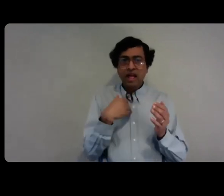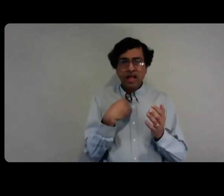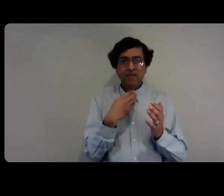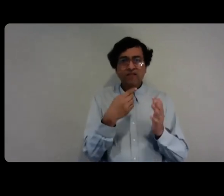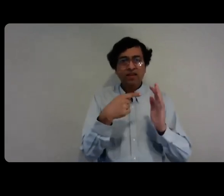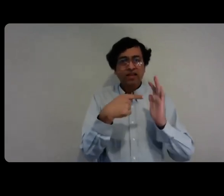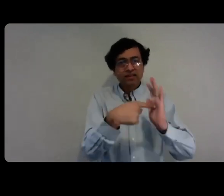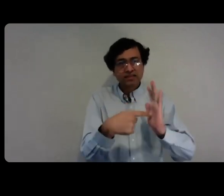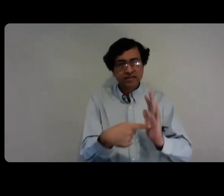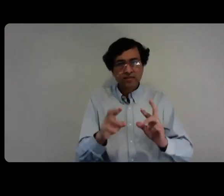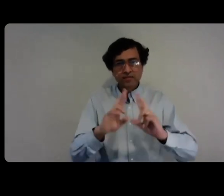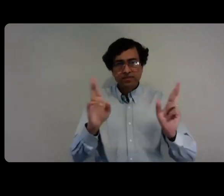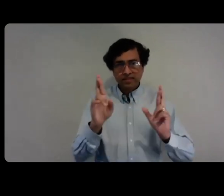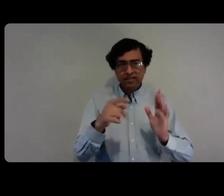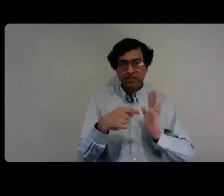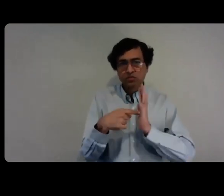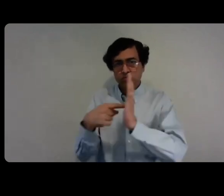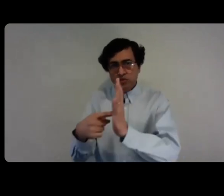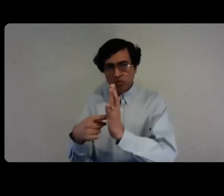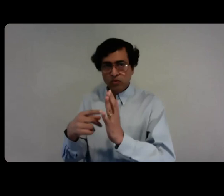And empowering students through this process is important.